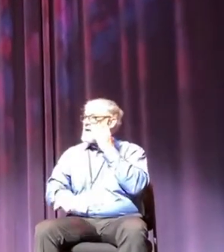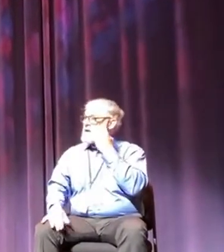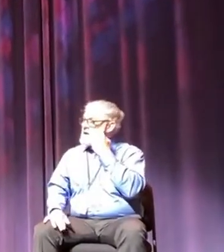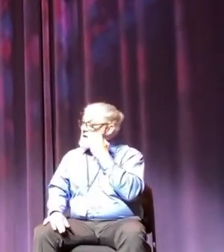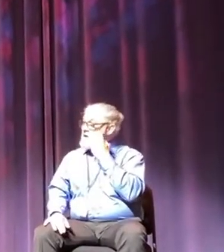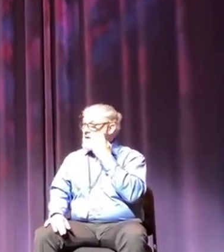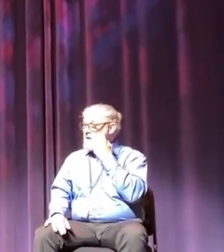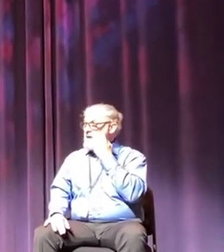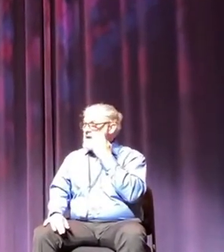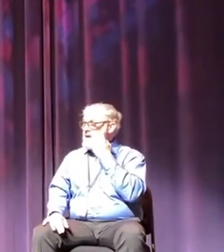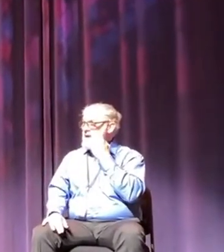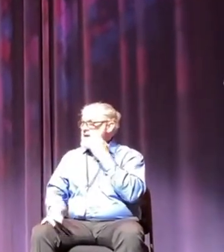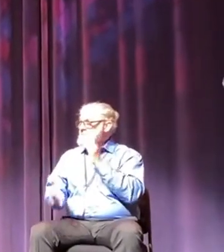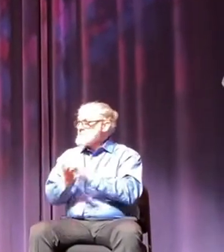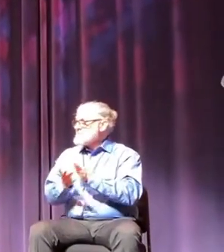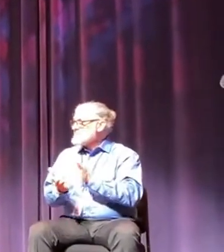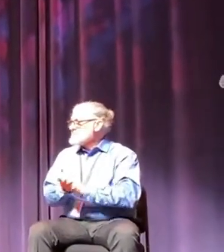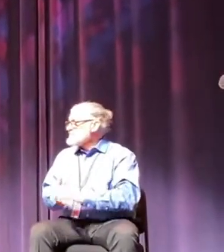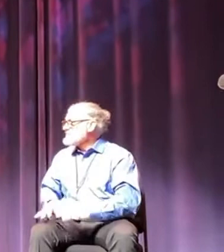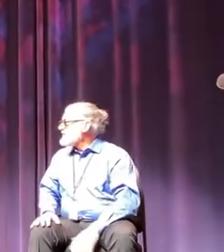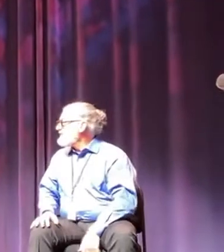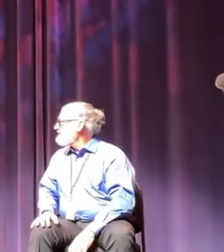(audience clapping)